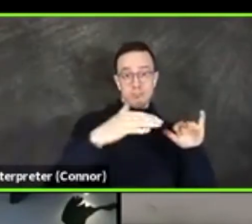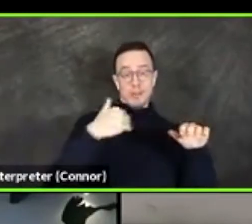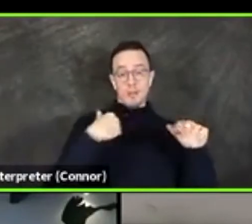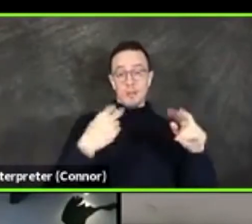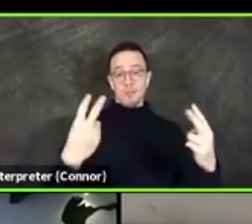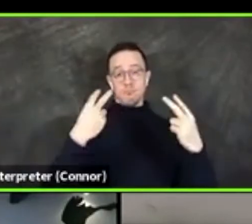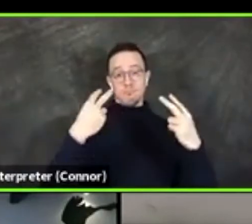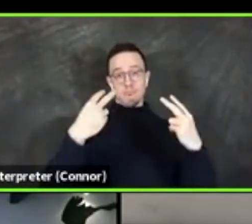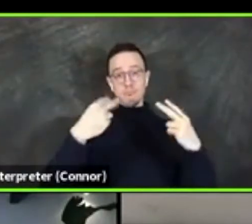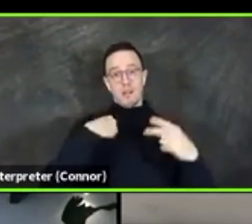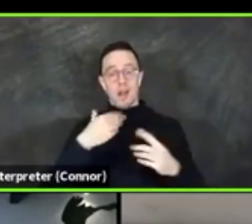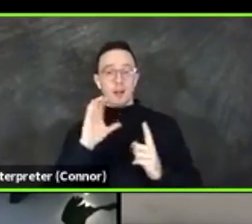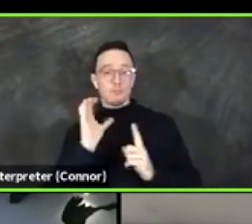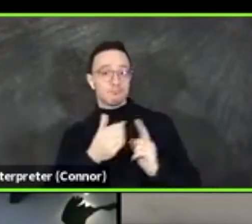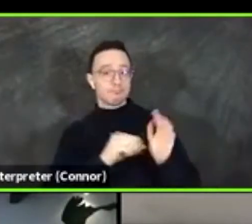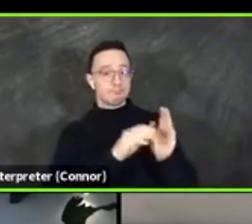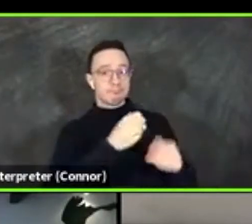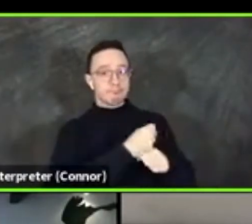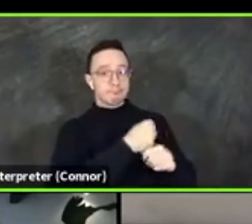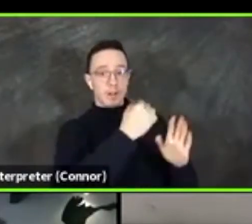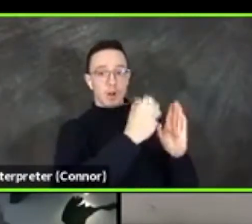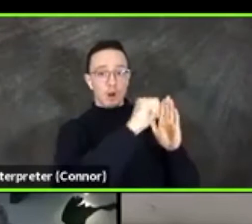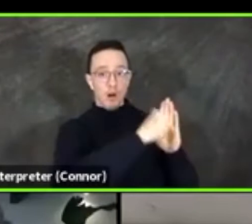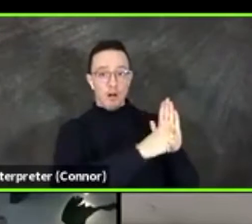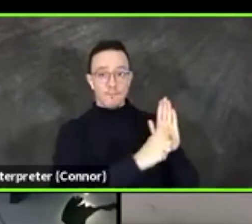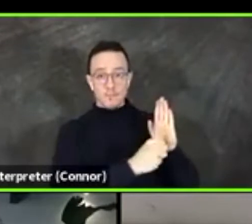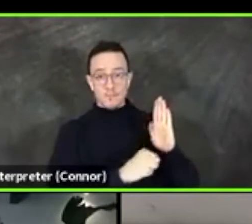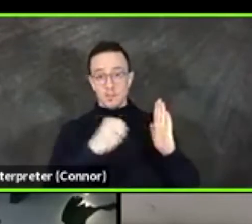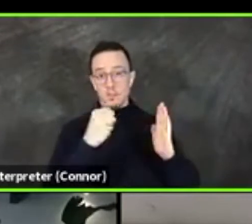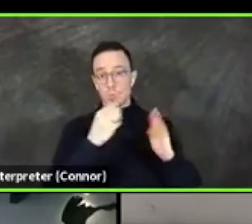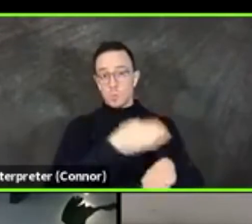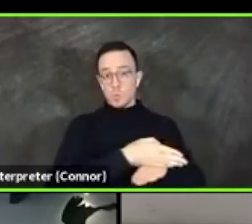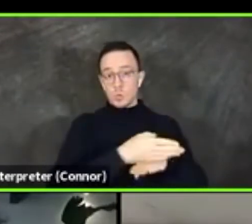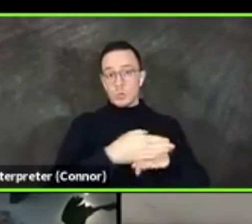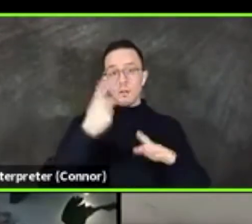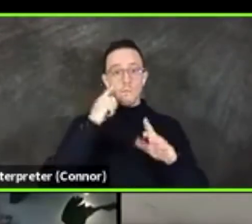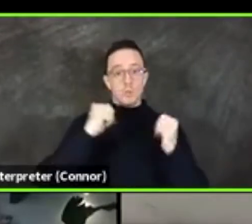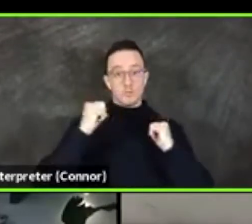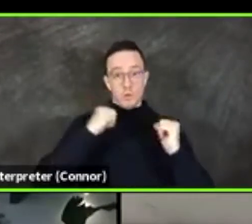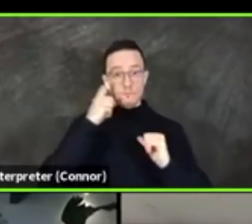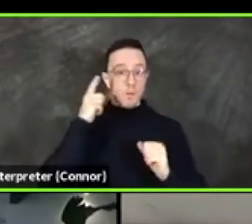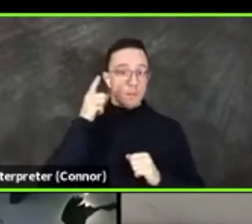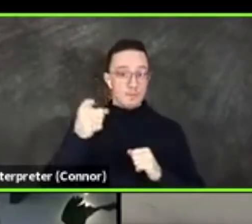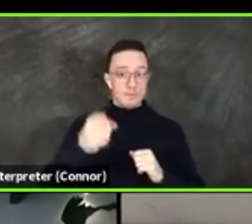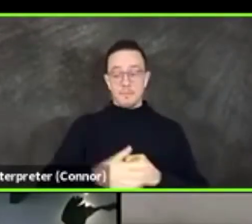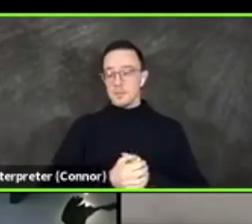I HAVE AN INTERNALIZED RESISTANCE, TO THE -- WHAT I PERCEIVE AS POTENTIAL DANGERS